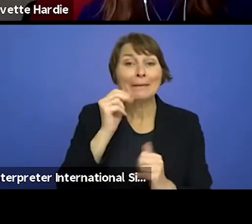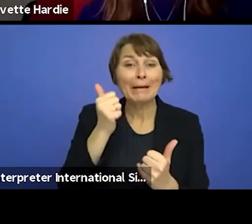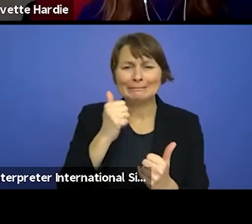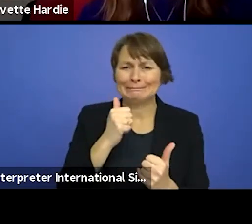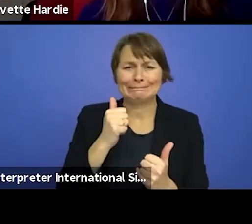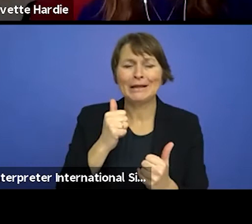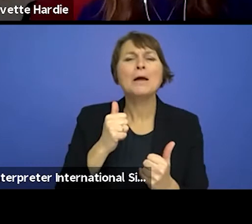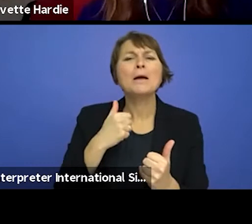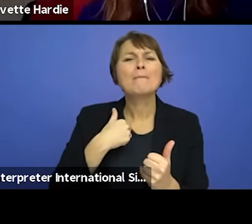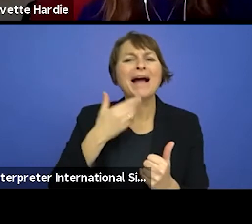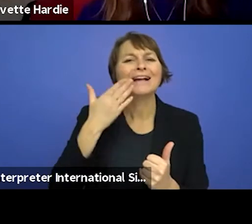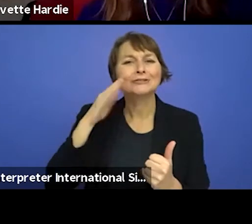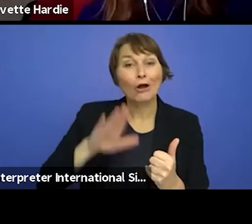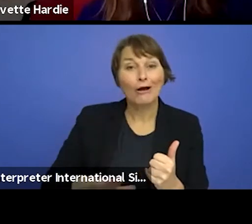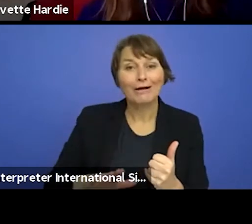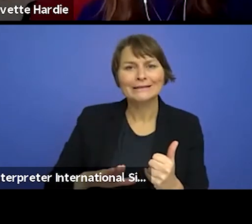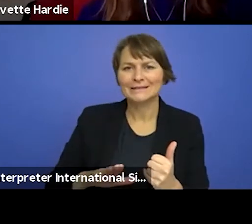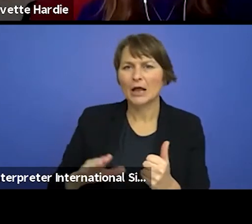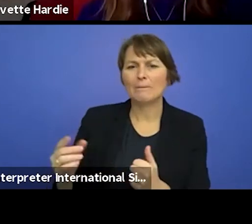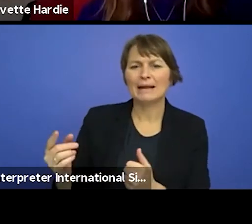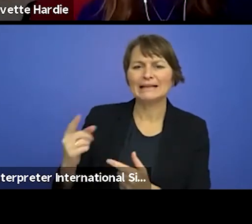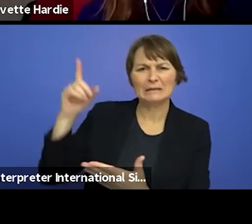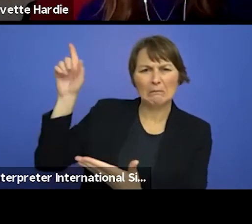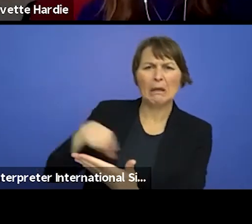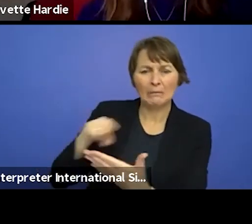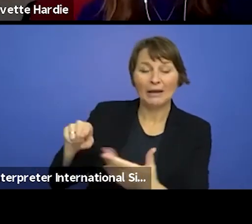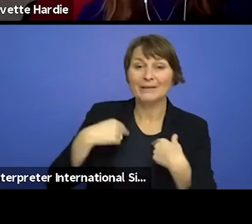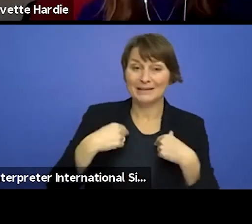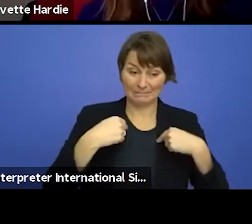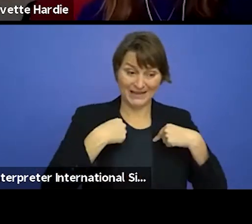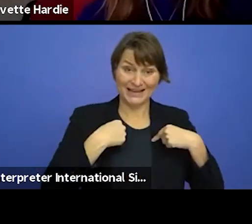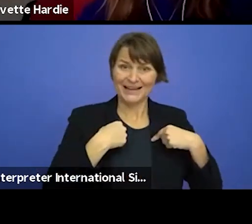much like an example like my grandparents were in Argentina, my European grandparents who went